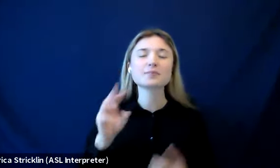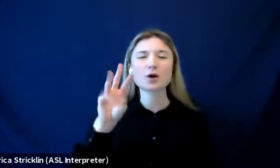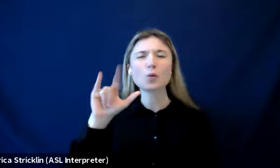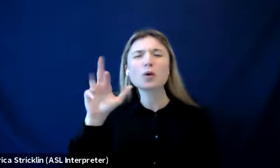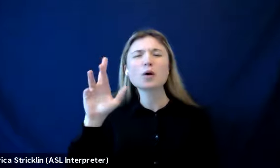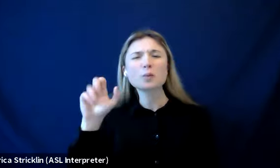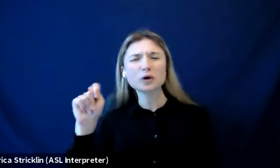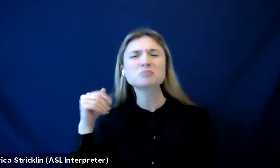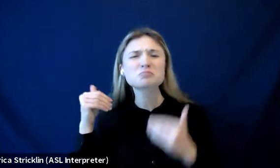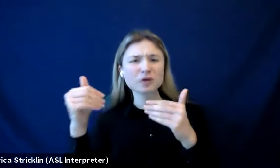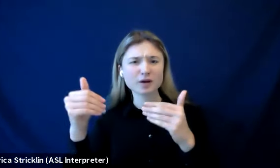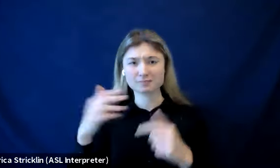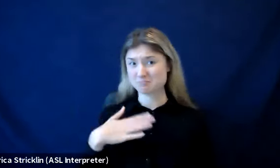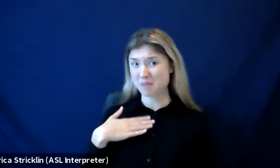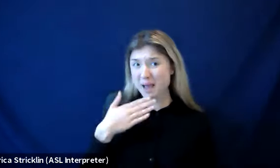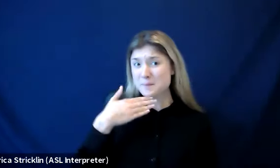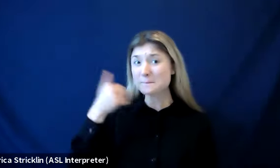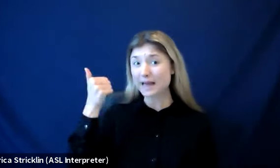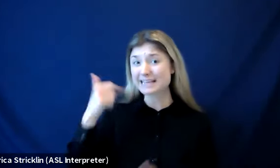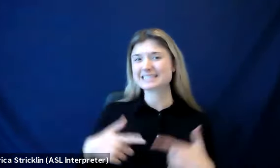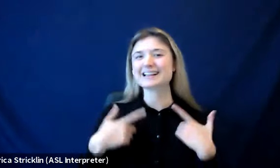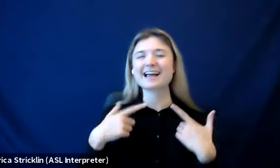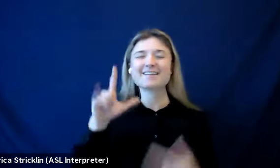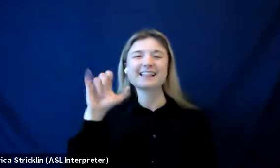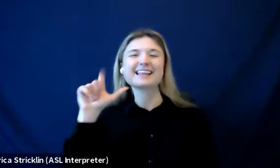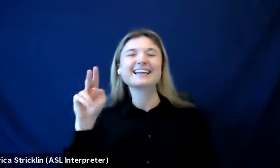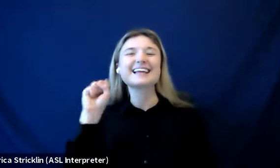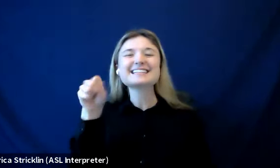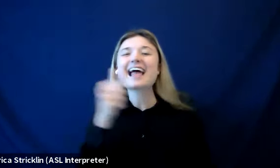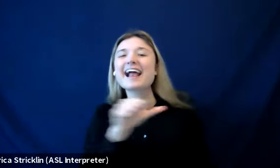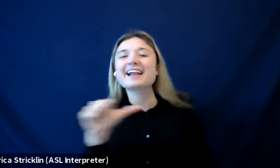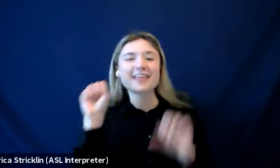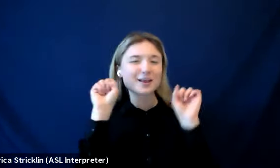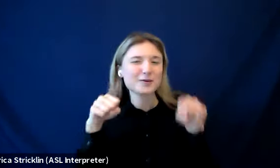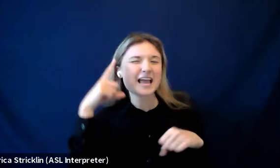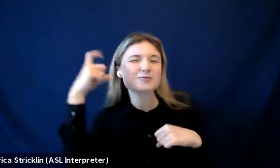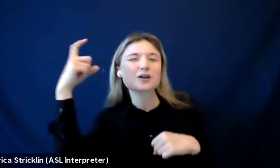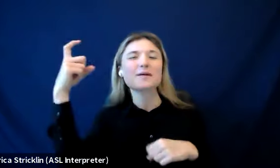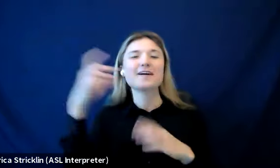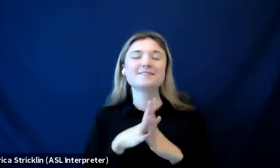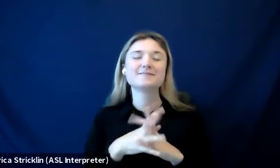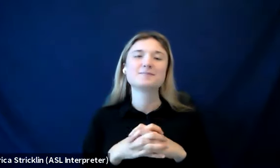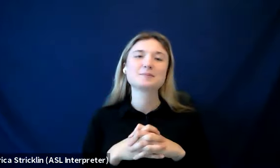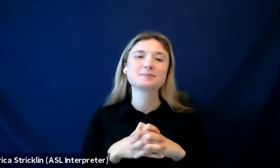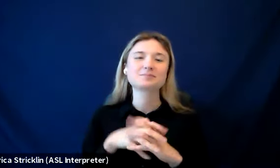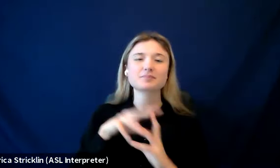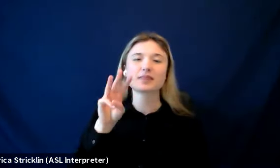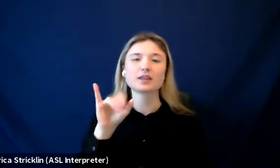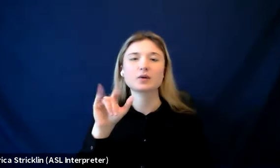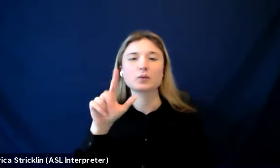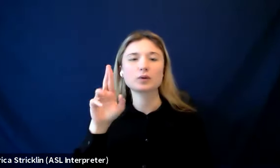Yeah. Anything you can dream of.